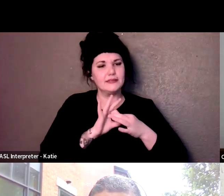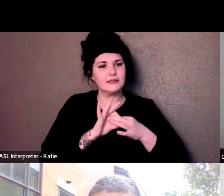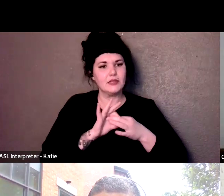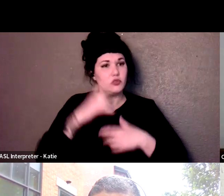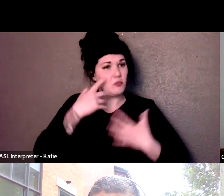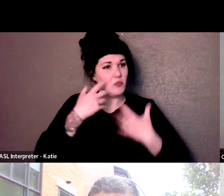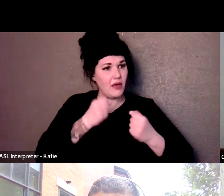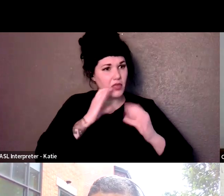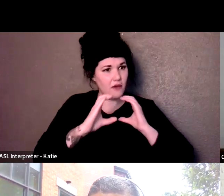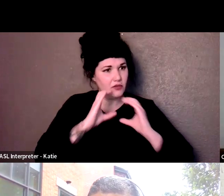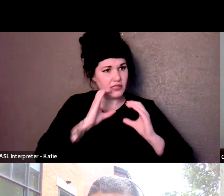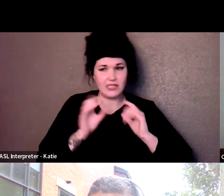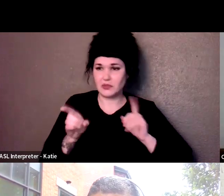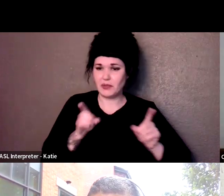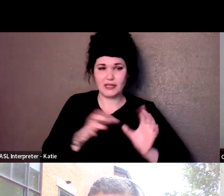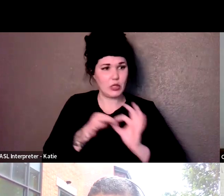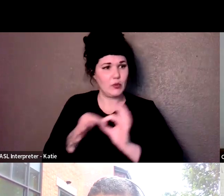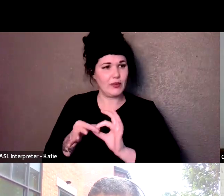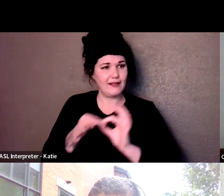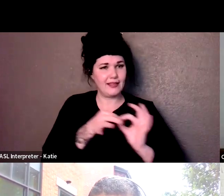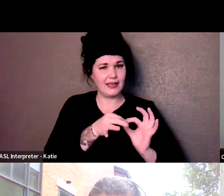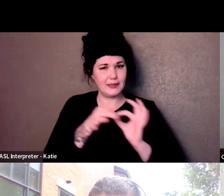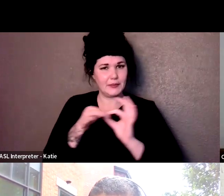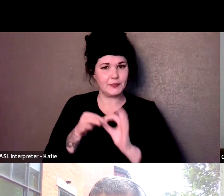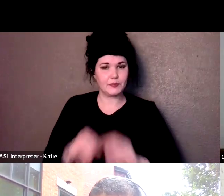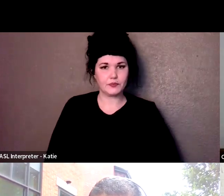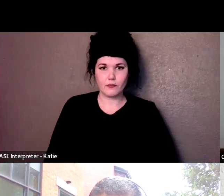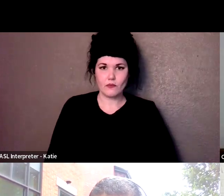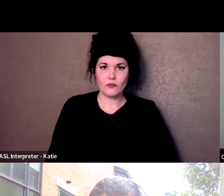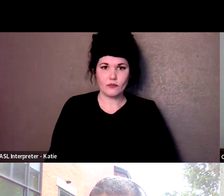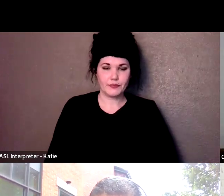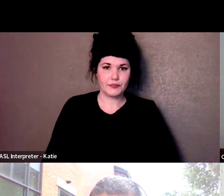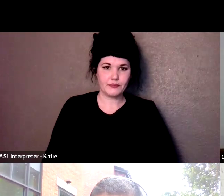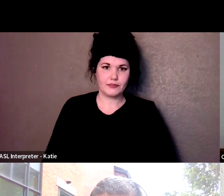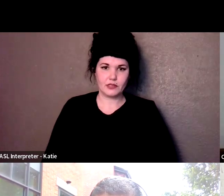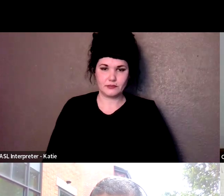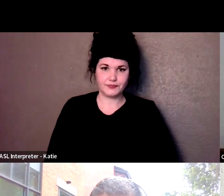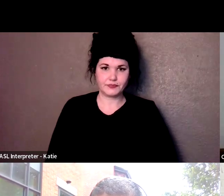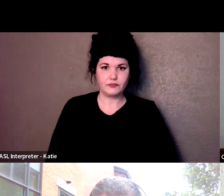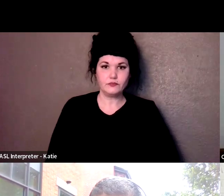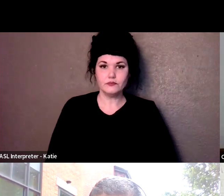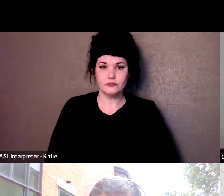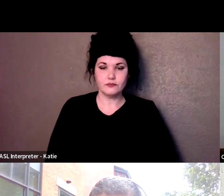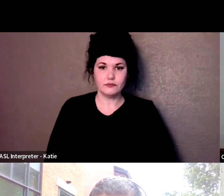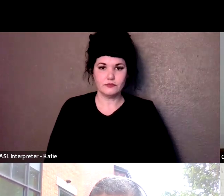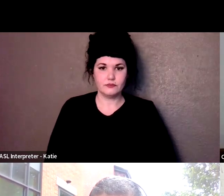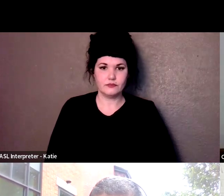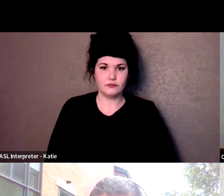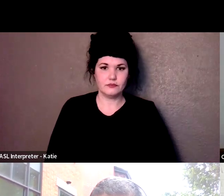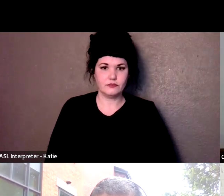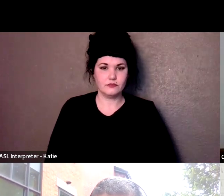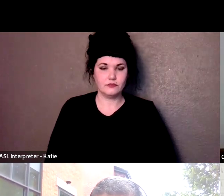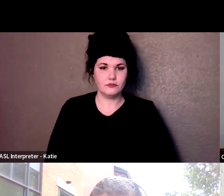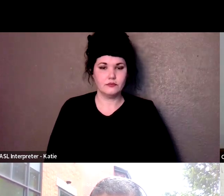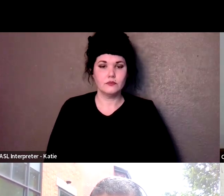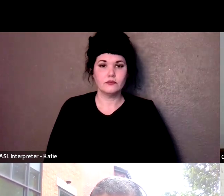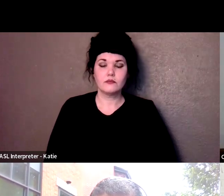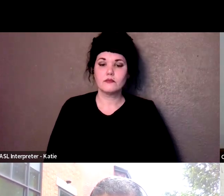related. You know, I don't have specific information to address the